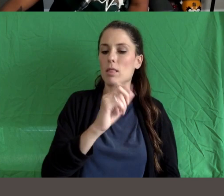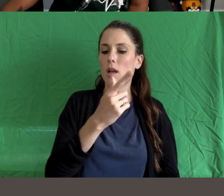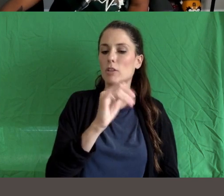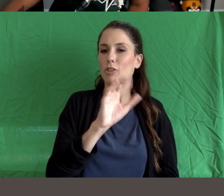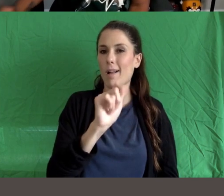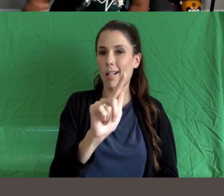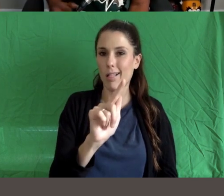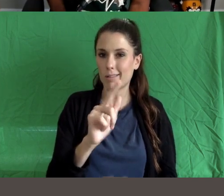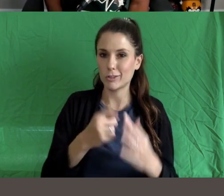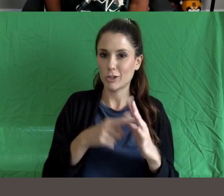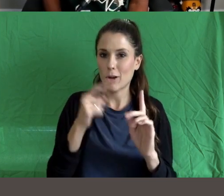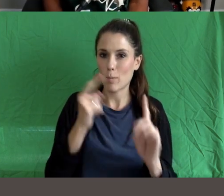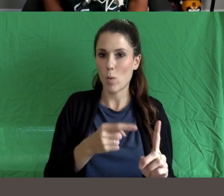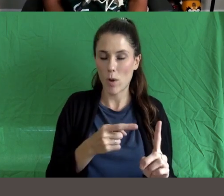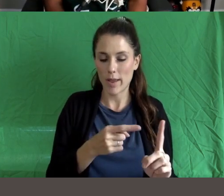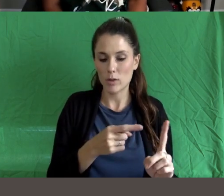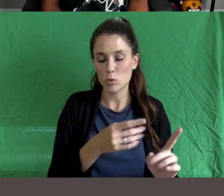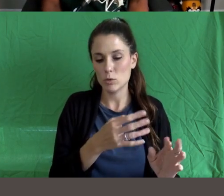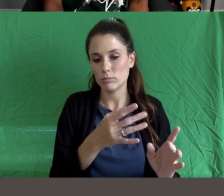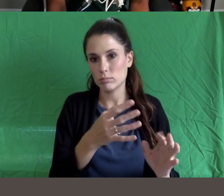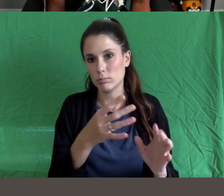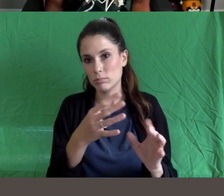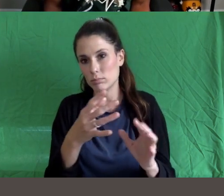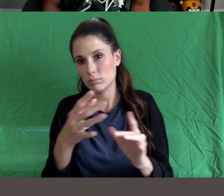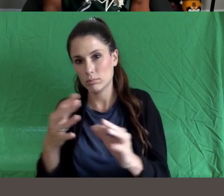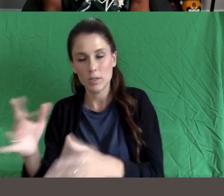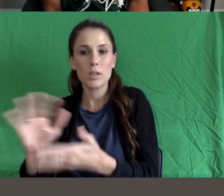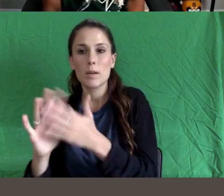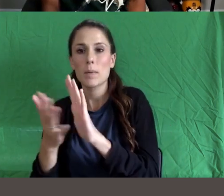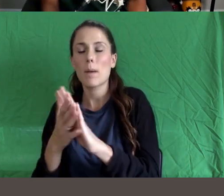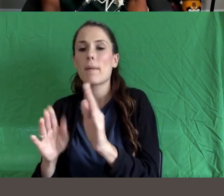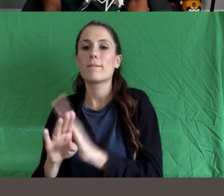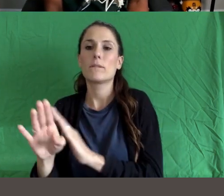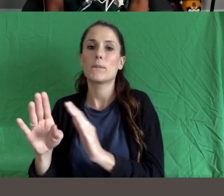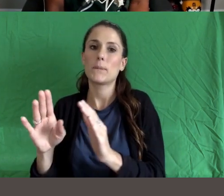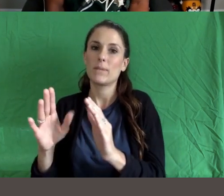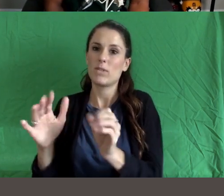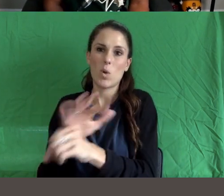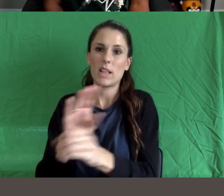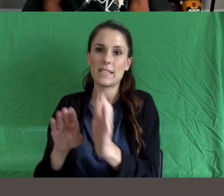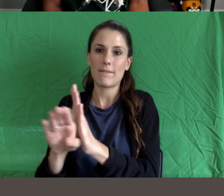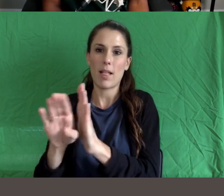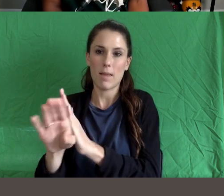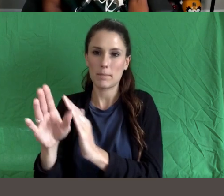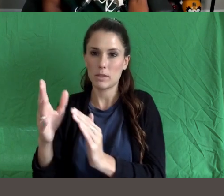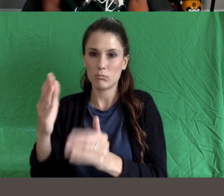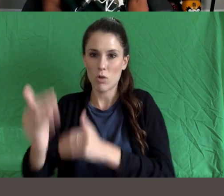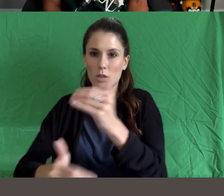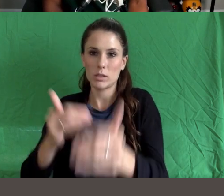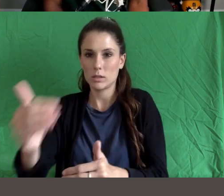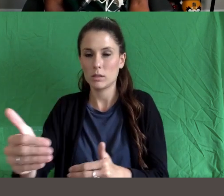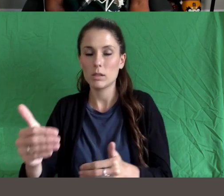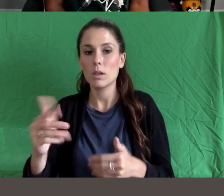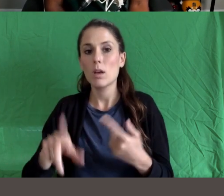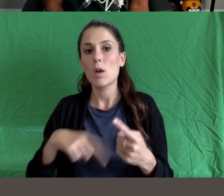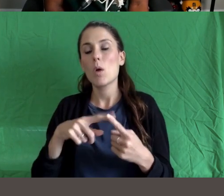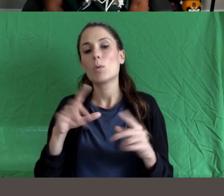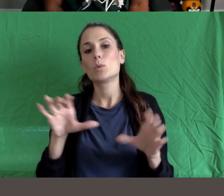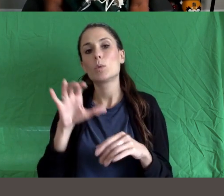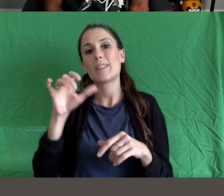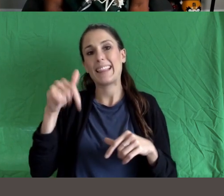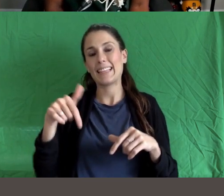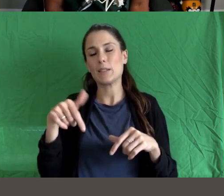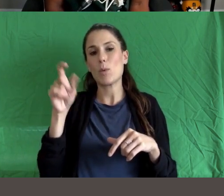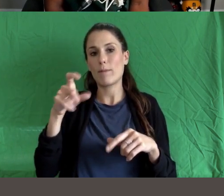to move into a fully developed process, and when you're doing this, you have to think about a bunch